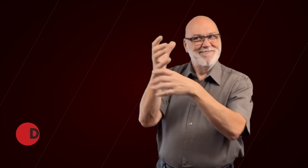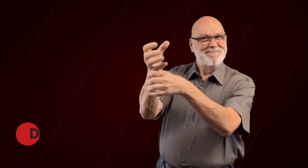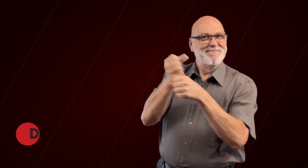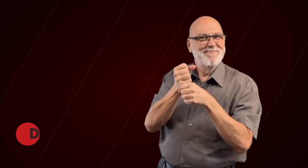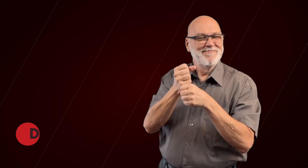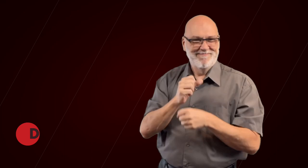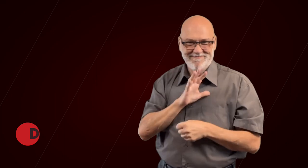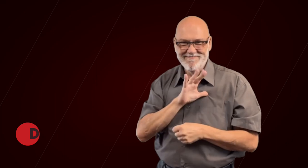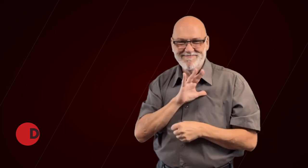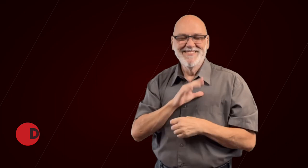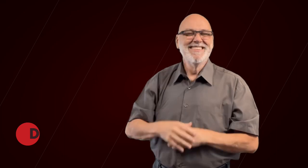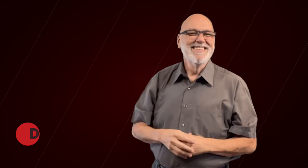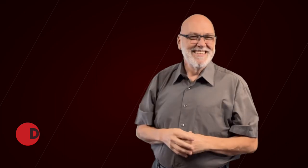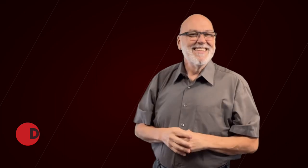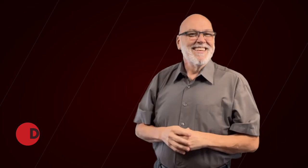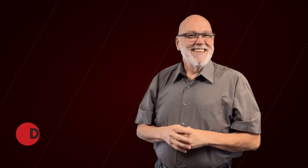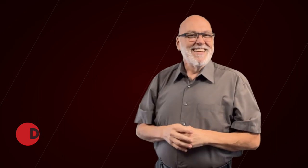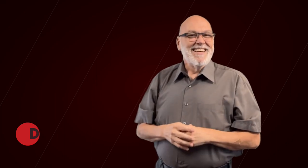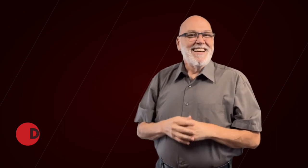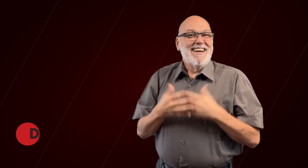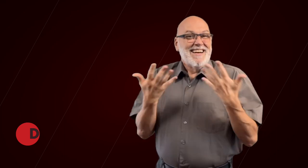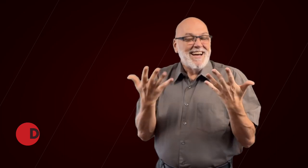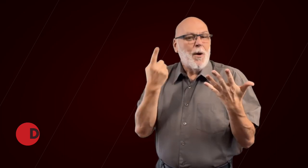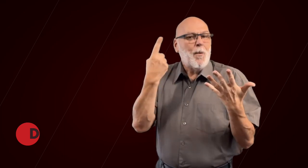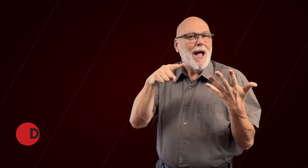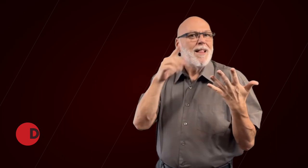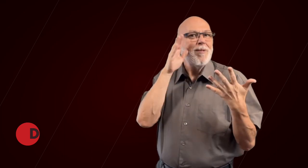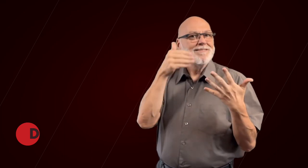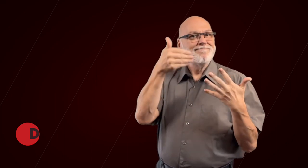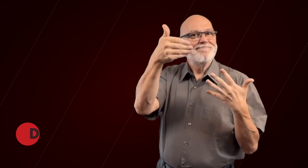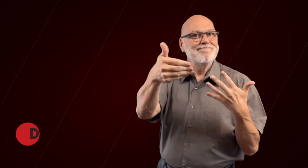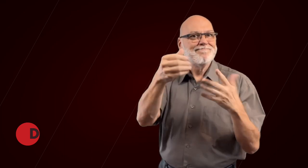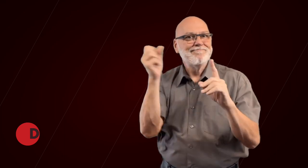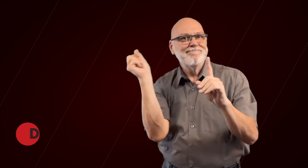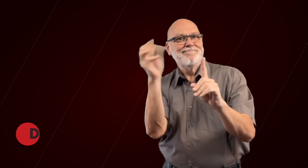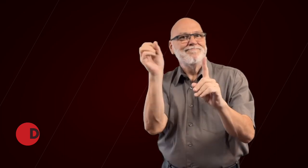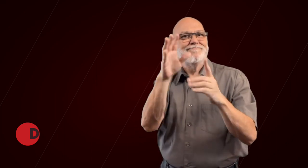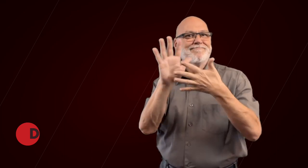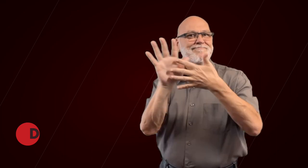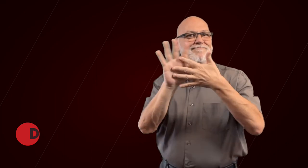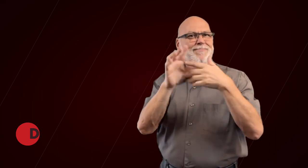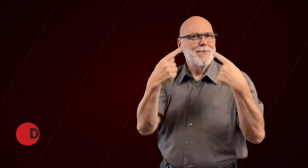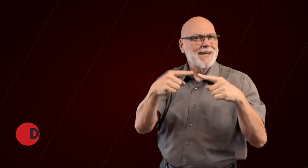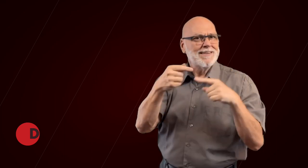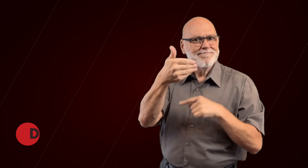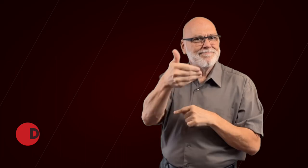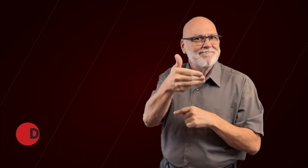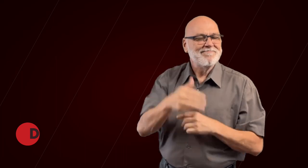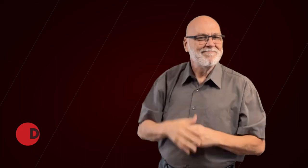disabled filmmakers will get. When will that be?